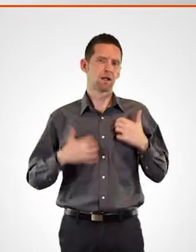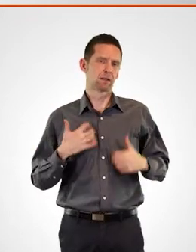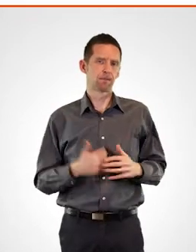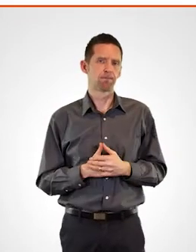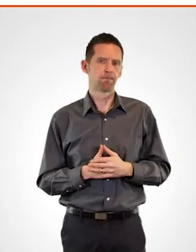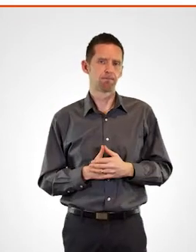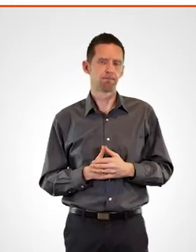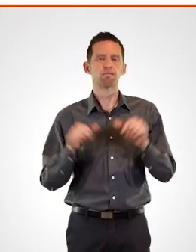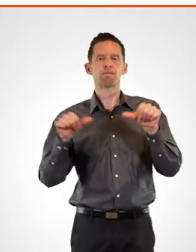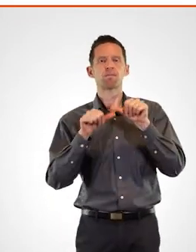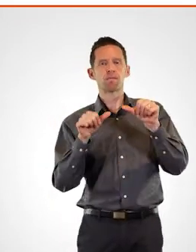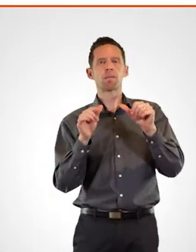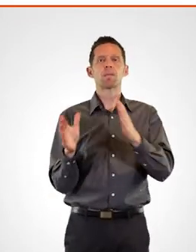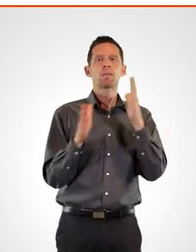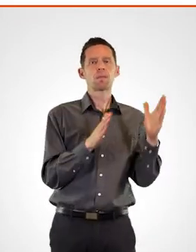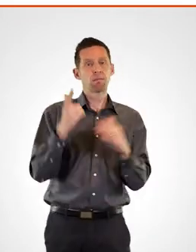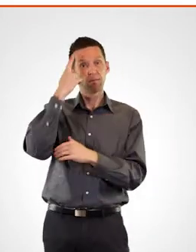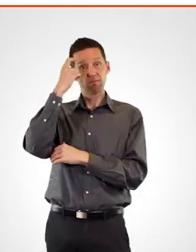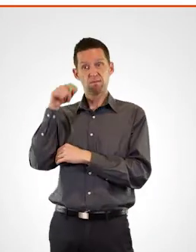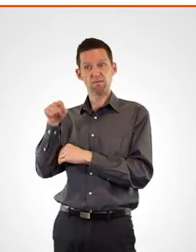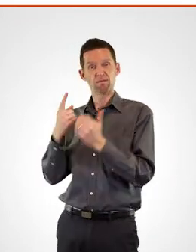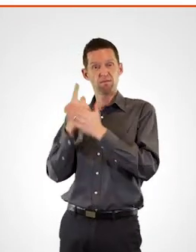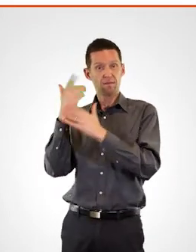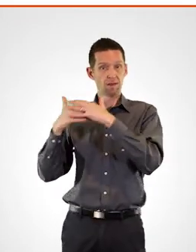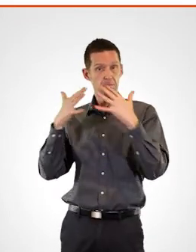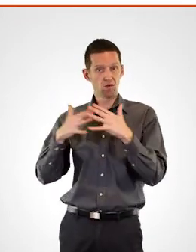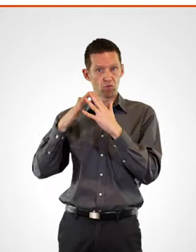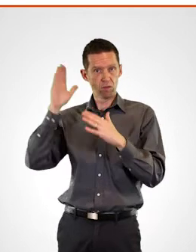All right, let's move on to an initiative that's happening in the States